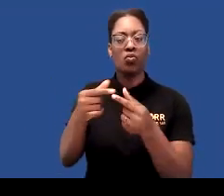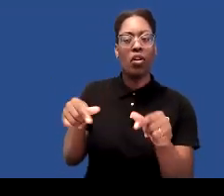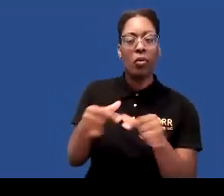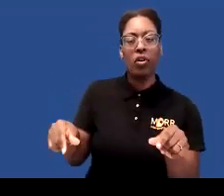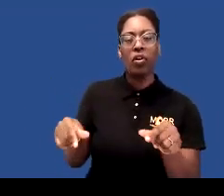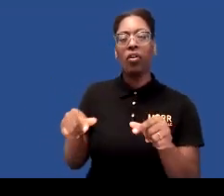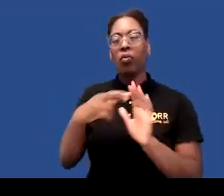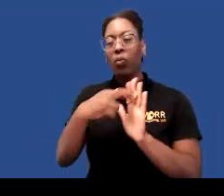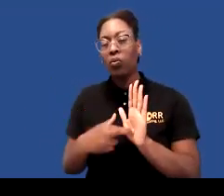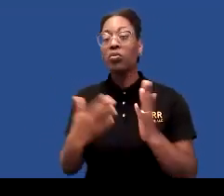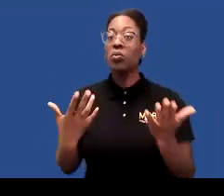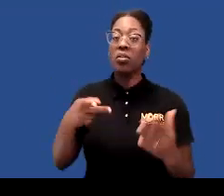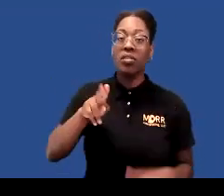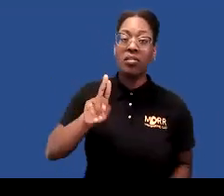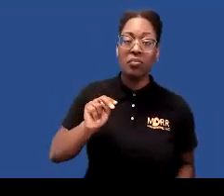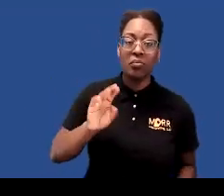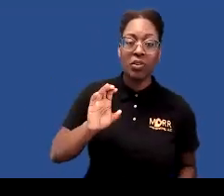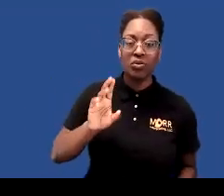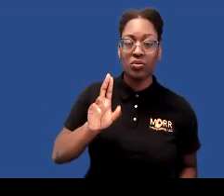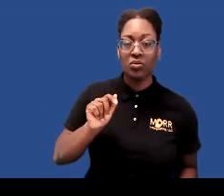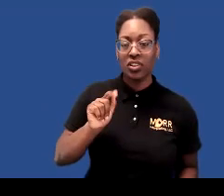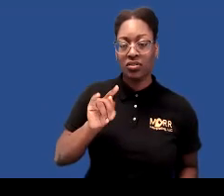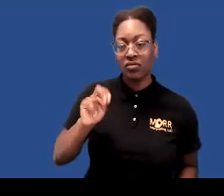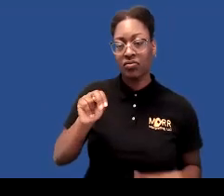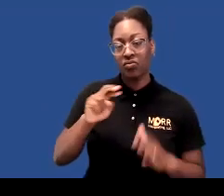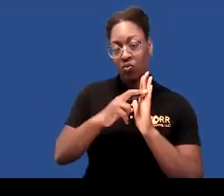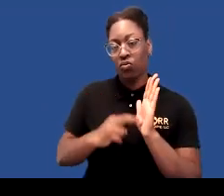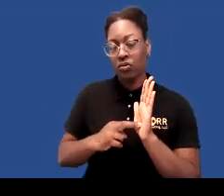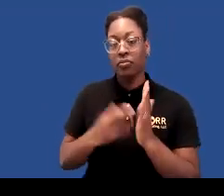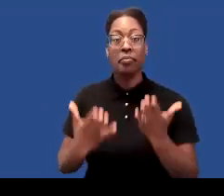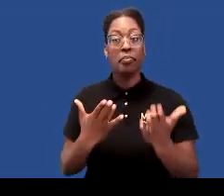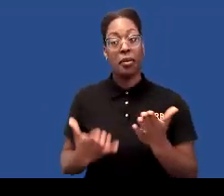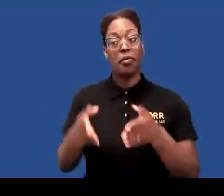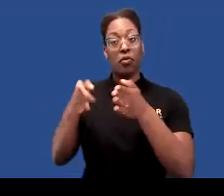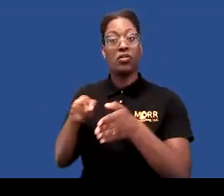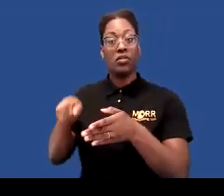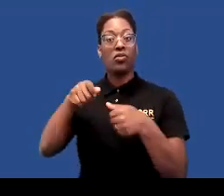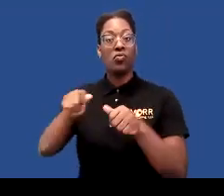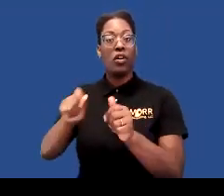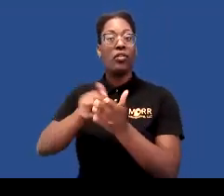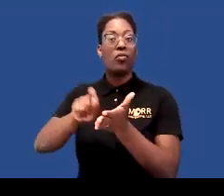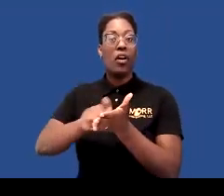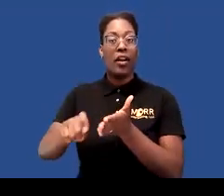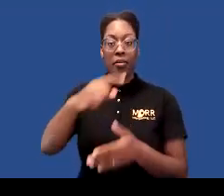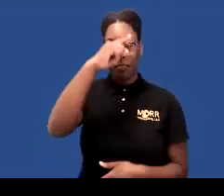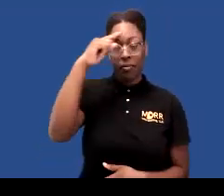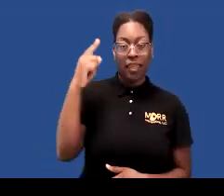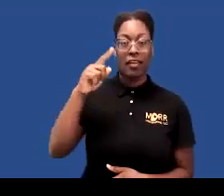So if you have a student who say are trying to write in Black Vernacular English and you're like correcting it to